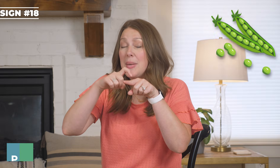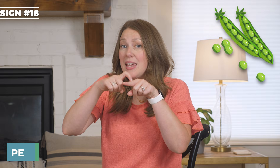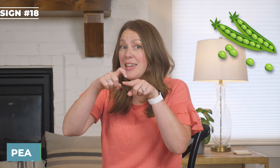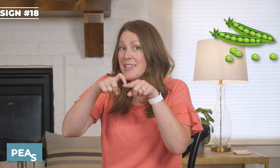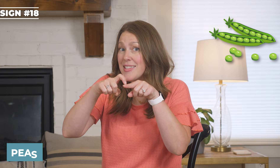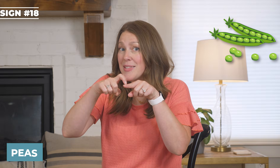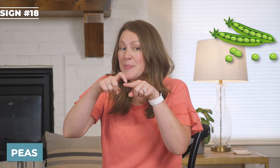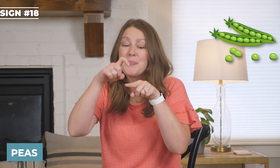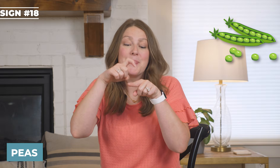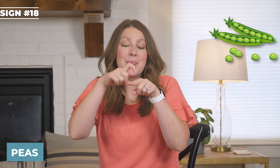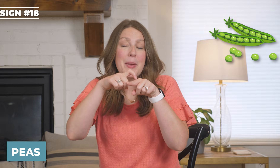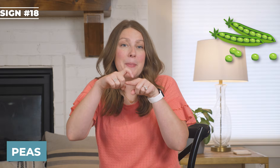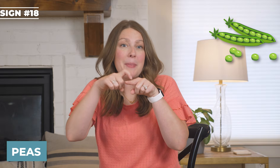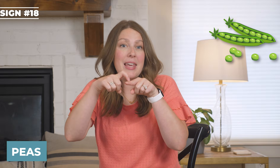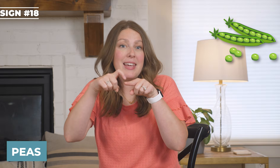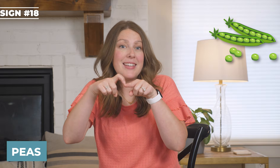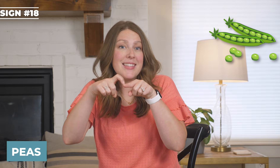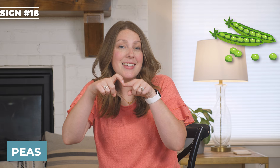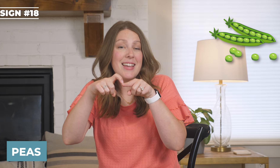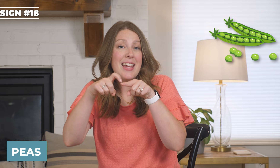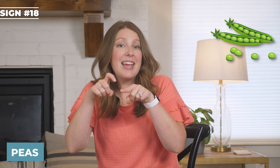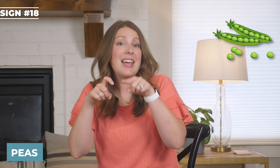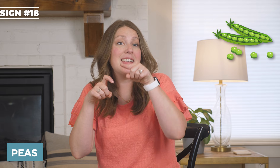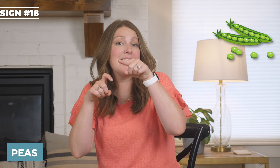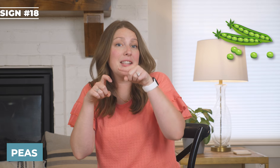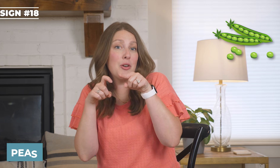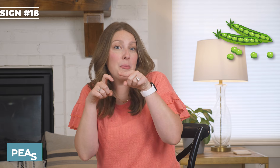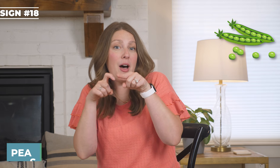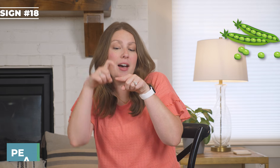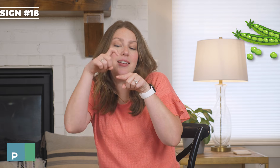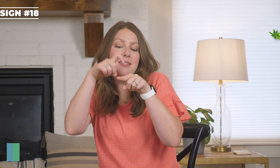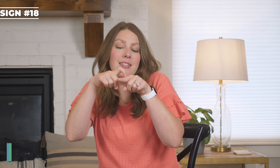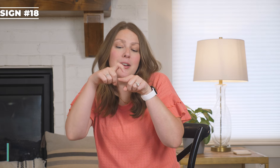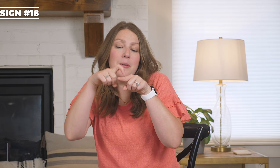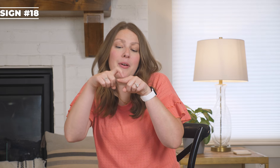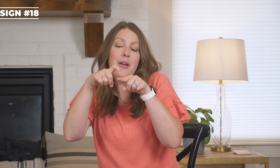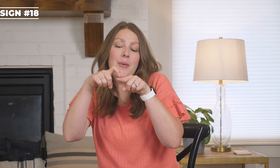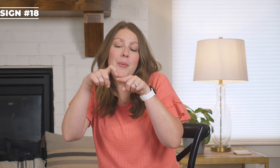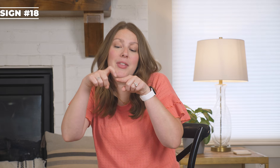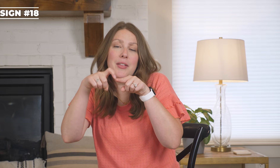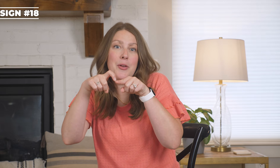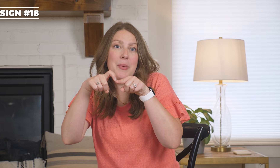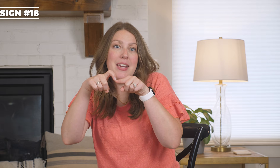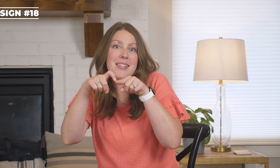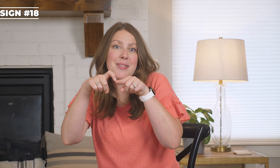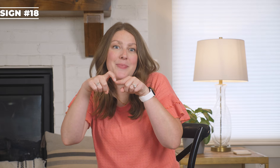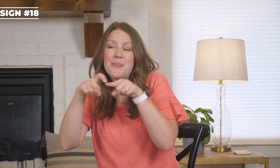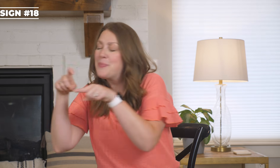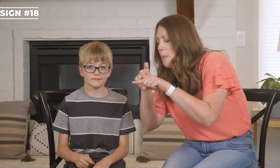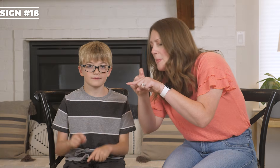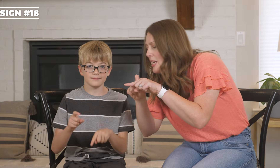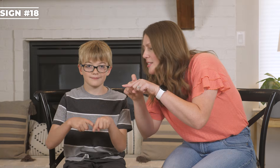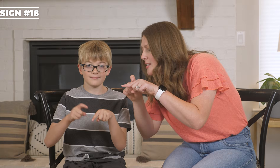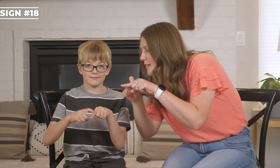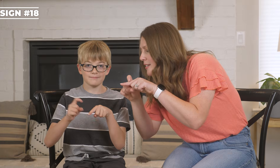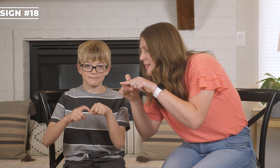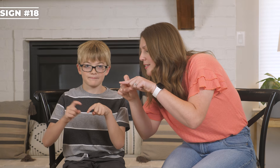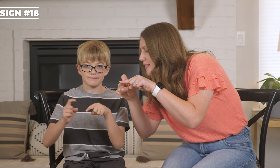Peas. It's the little pod with the little peas. Peas